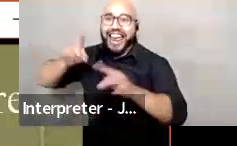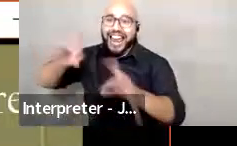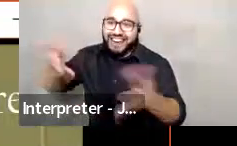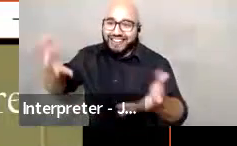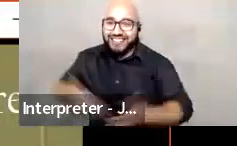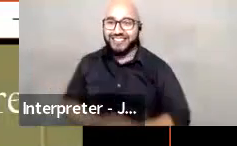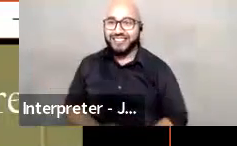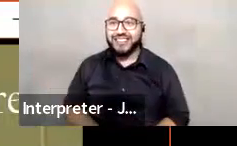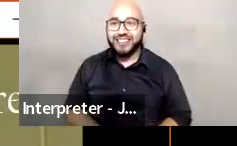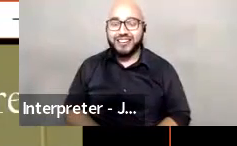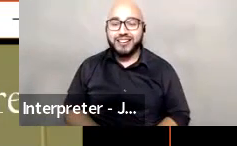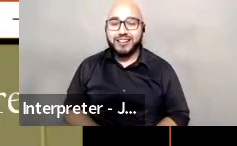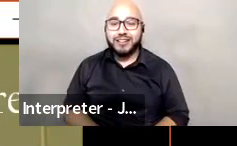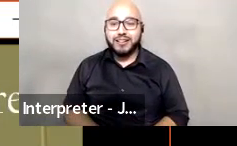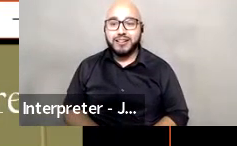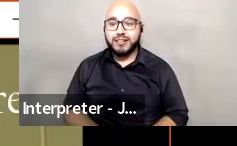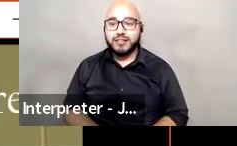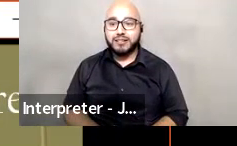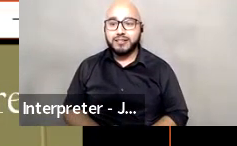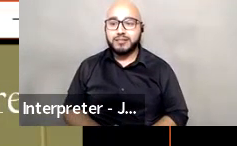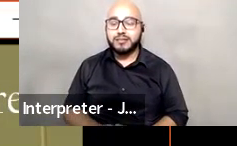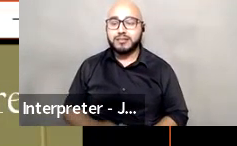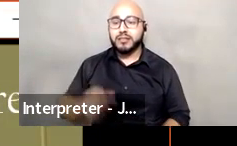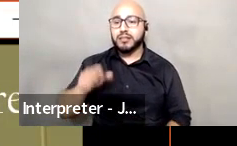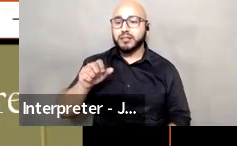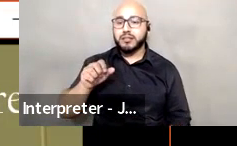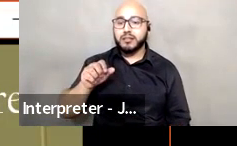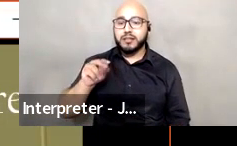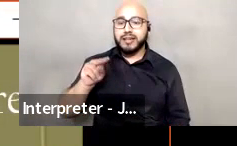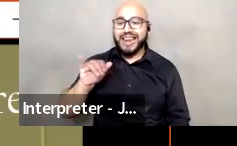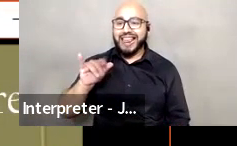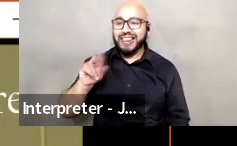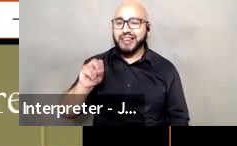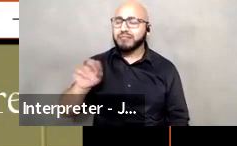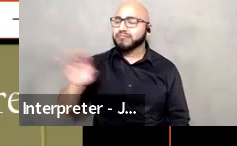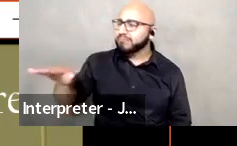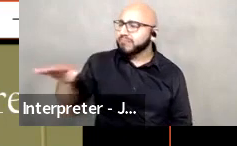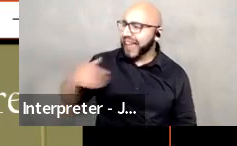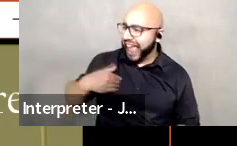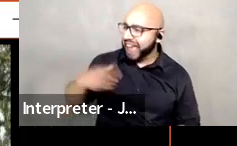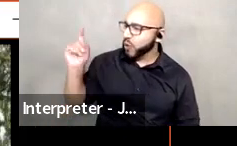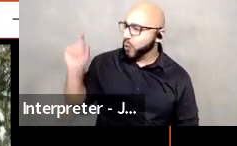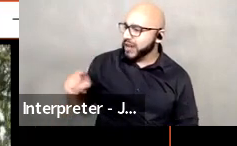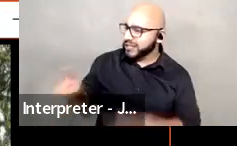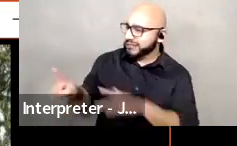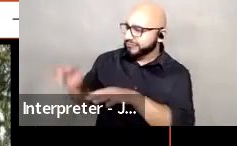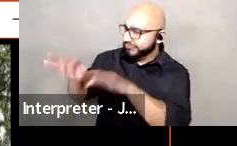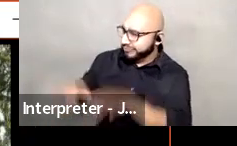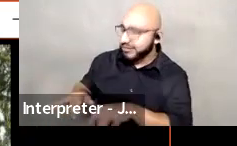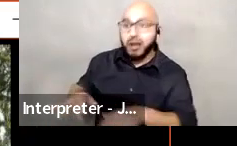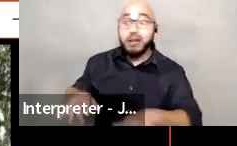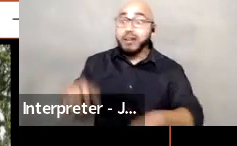There's a Nathan. Yes. We do have a question. Oh yeah. OK, yes. This is perfect timing because we're.